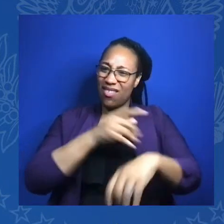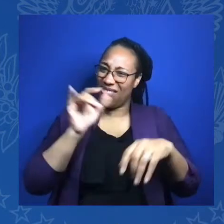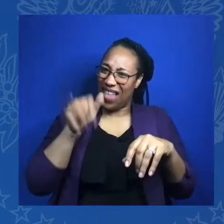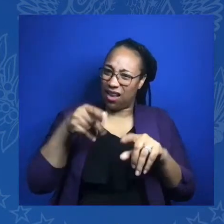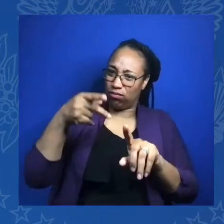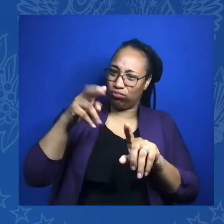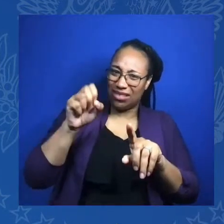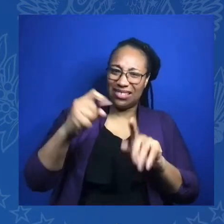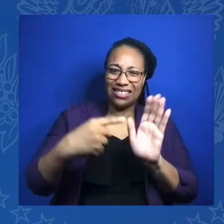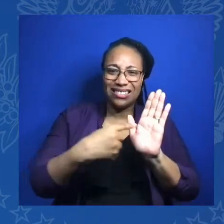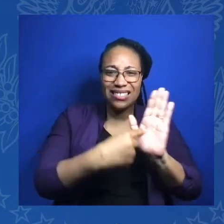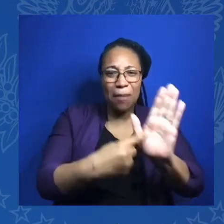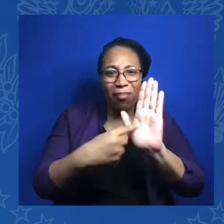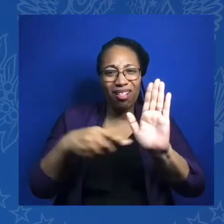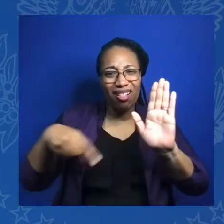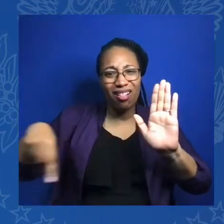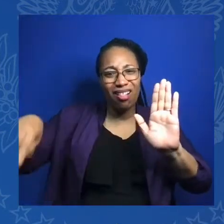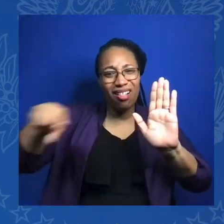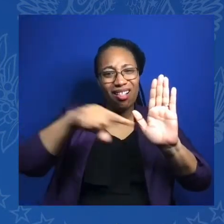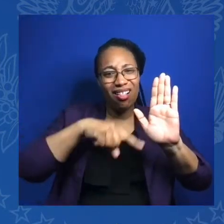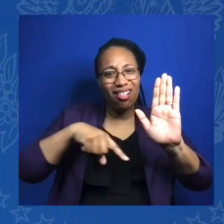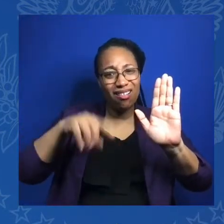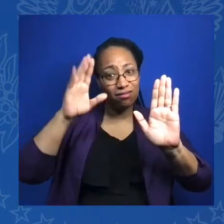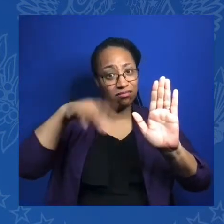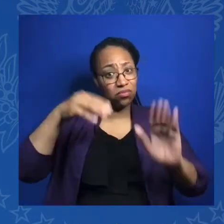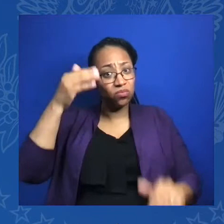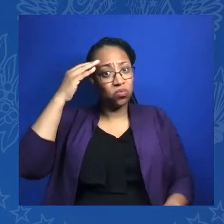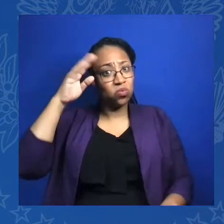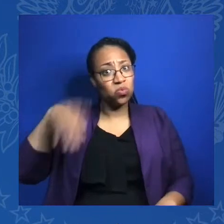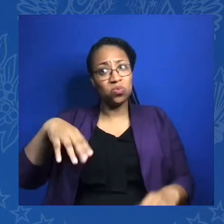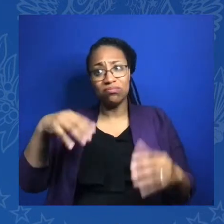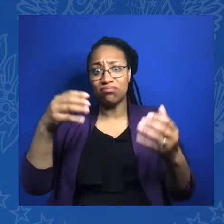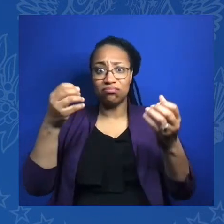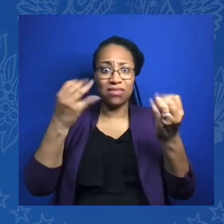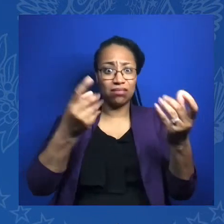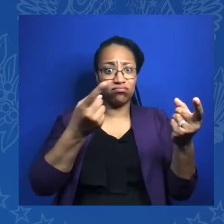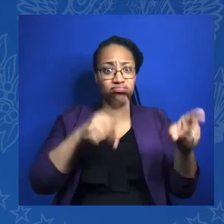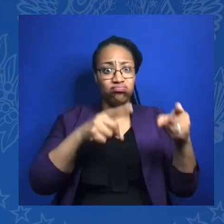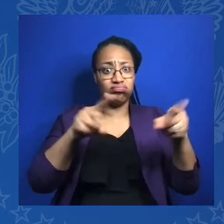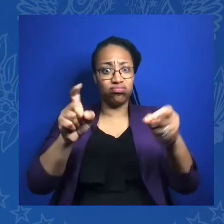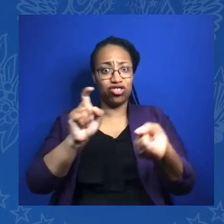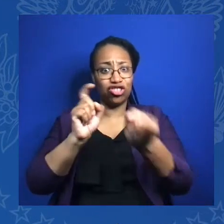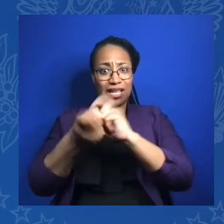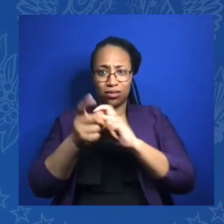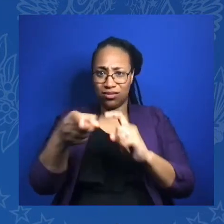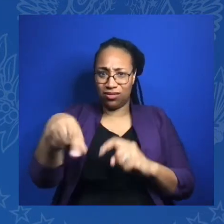I've had a lot of conversations with a lot of you. This is not your father's press from 20 years ago.